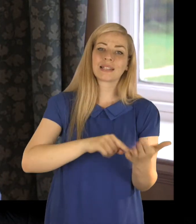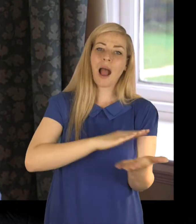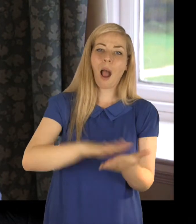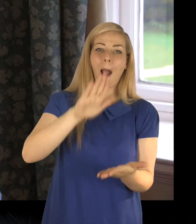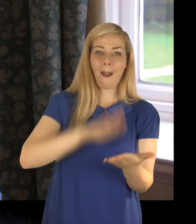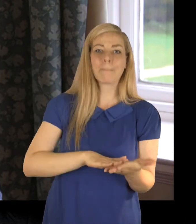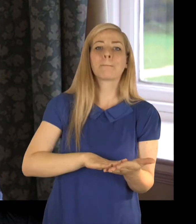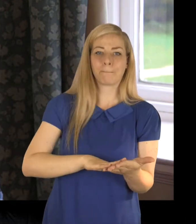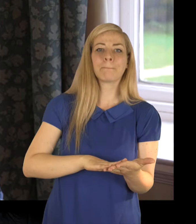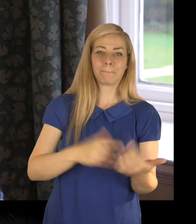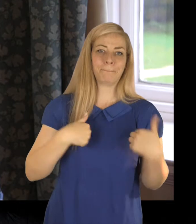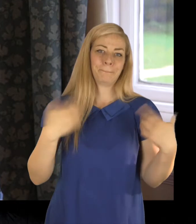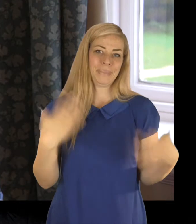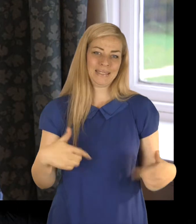Interviewer: Do you enjoy that?